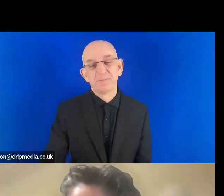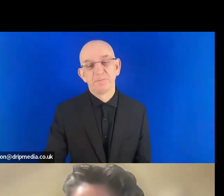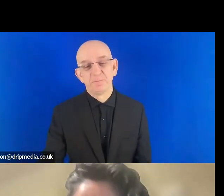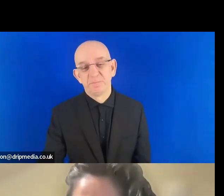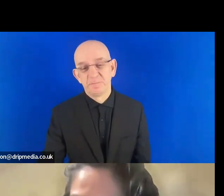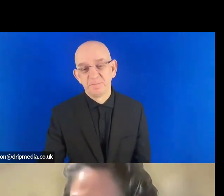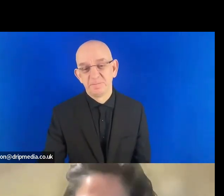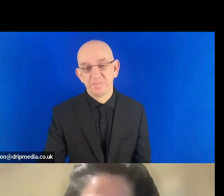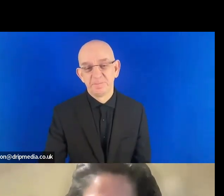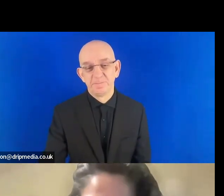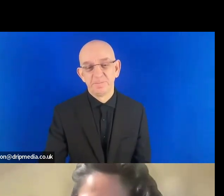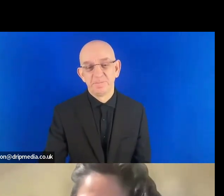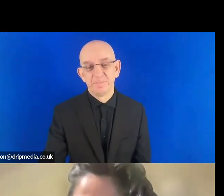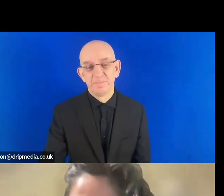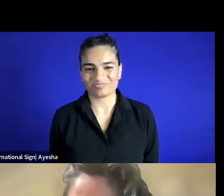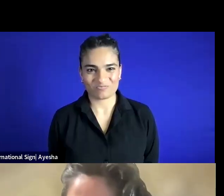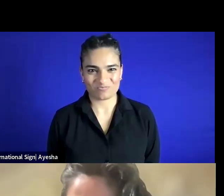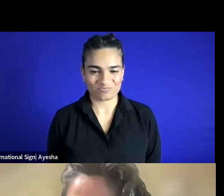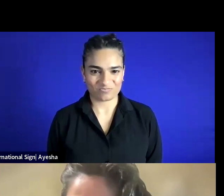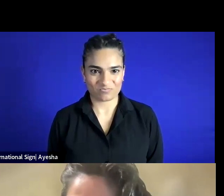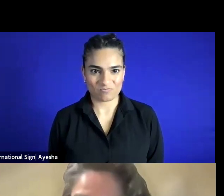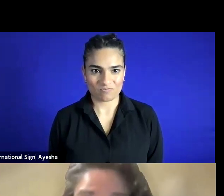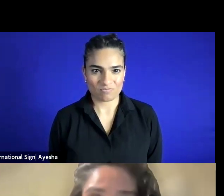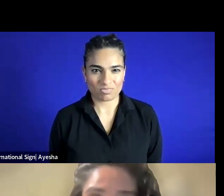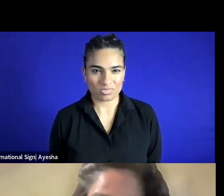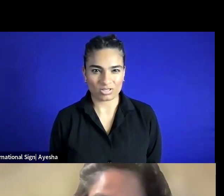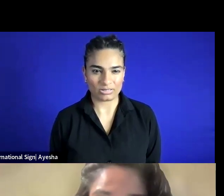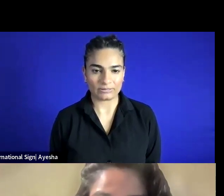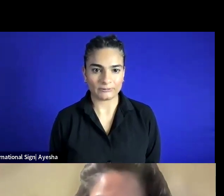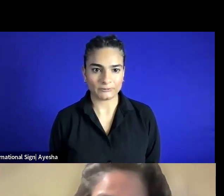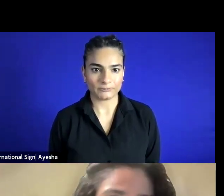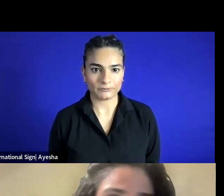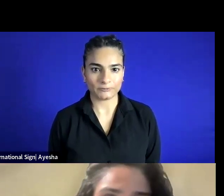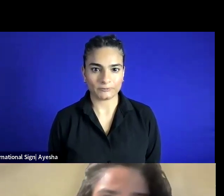Maybe I think folks are just getting the codes. I have already had to reset my password